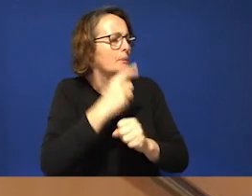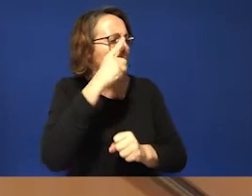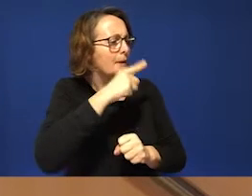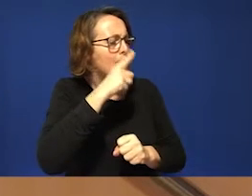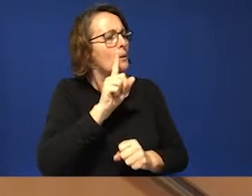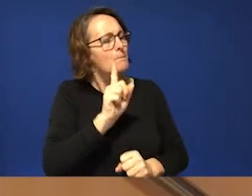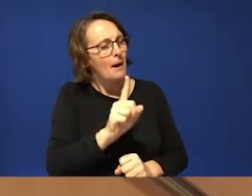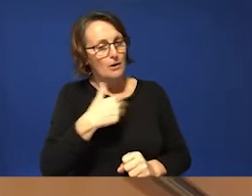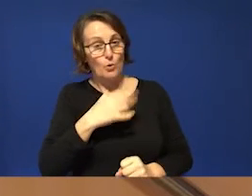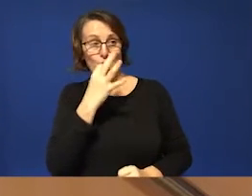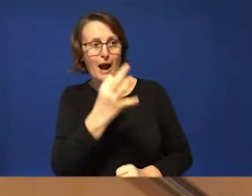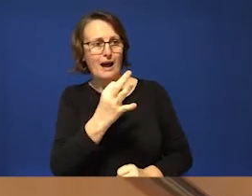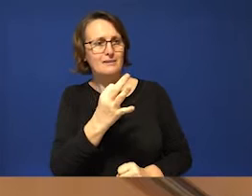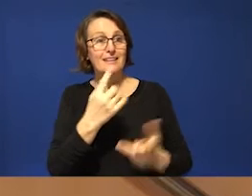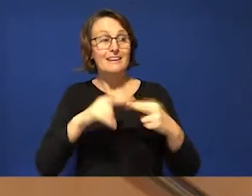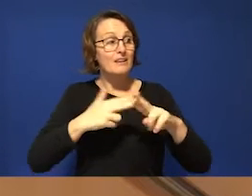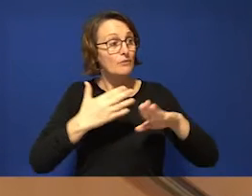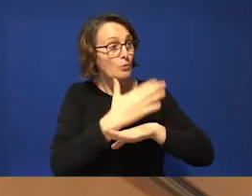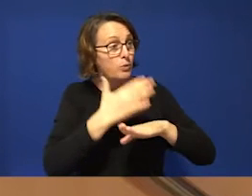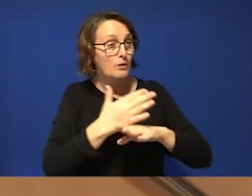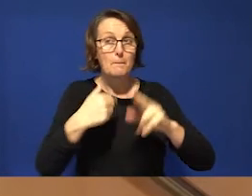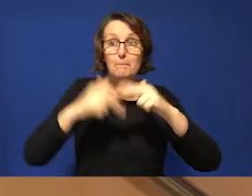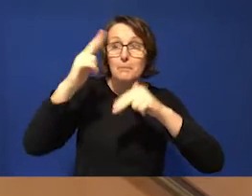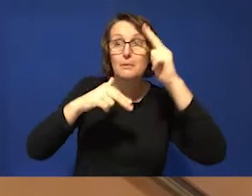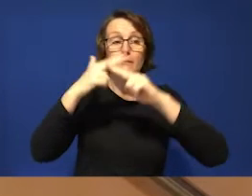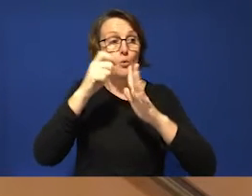What are the generally the challenges with working